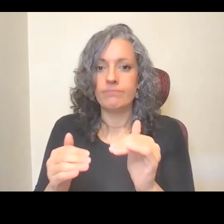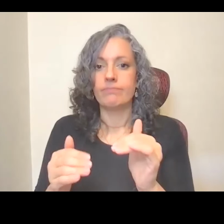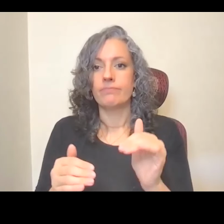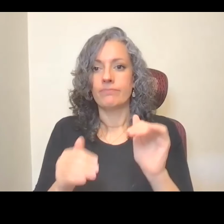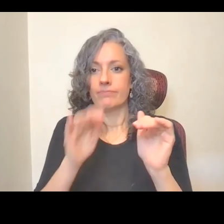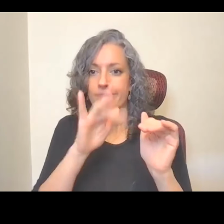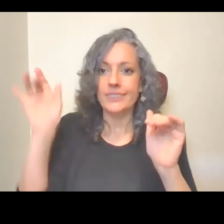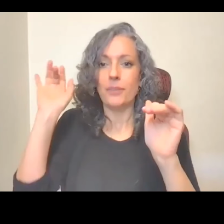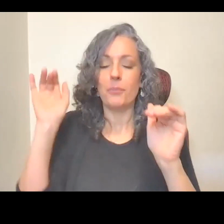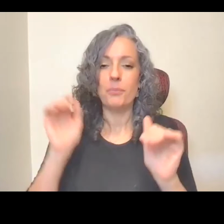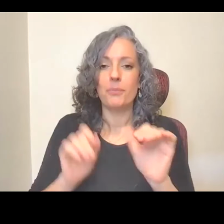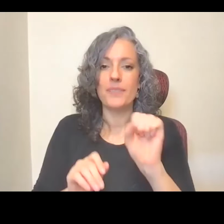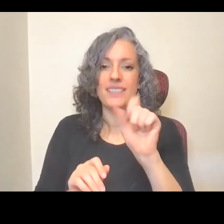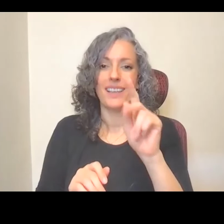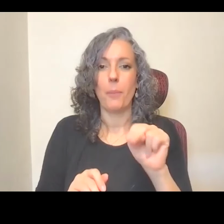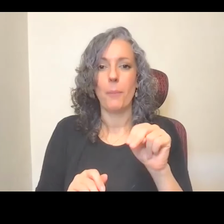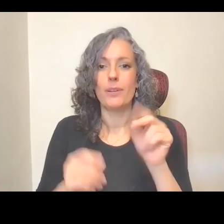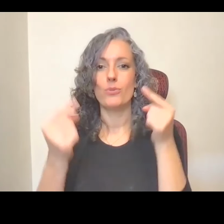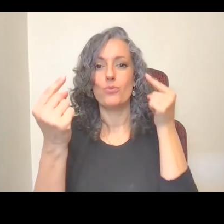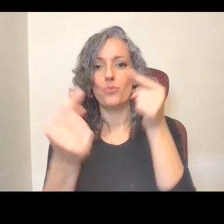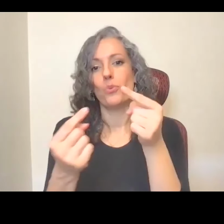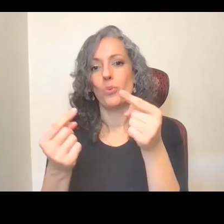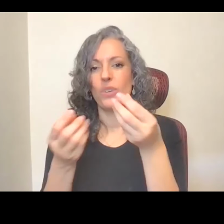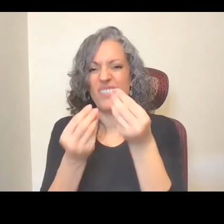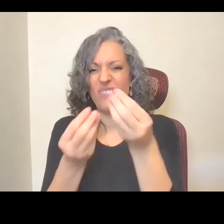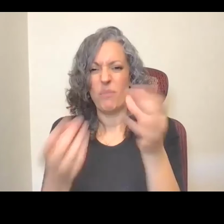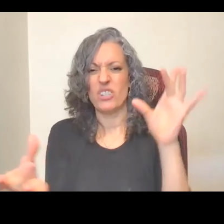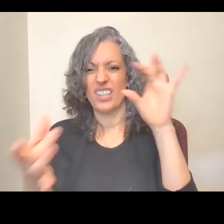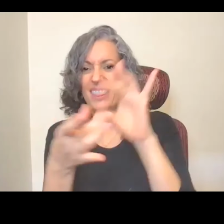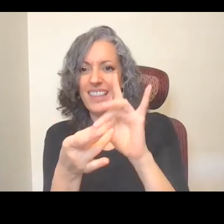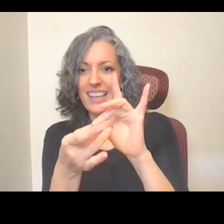skip to content link is a link that is often invisible, but not always,